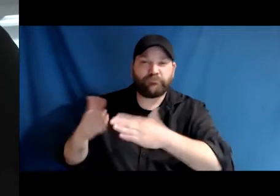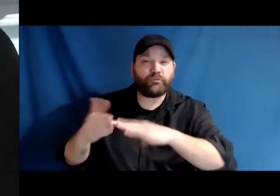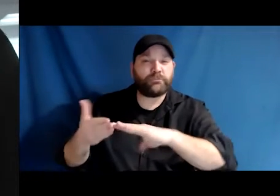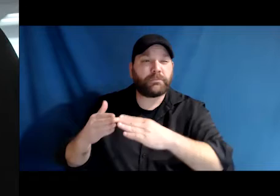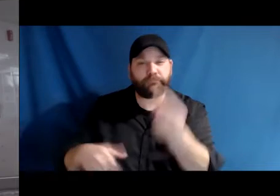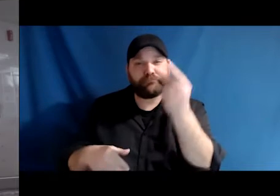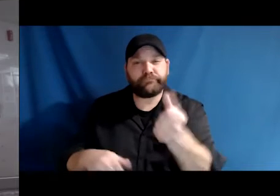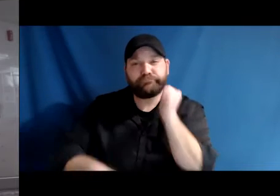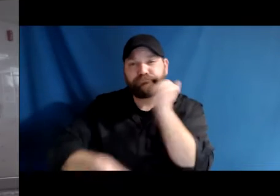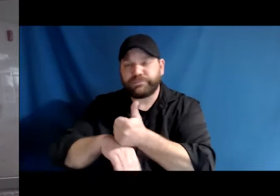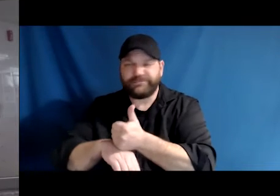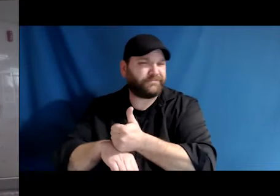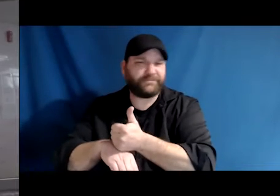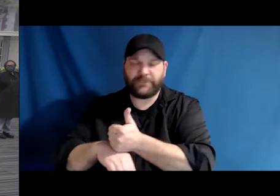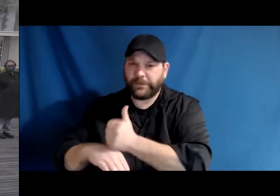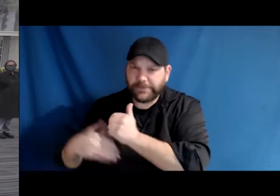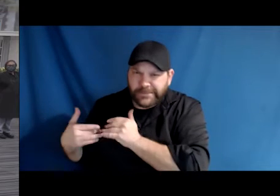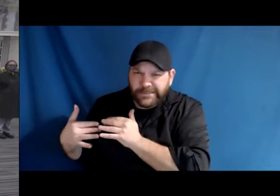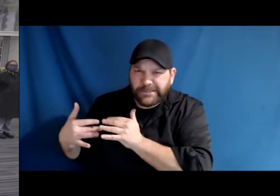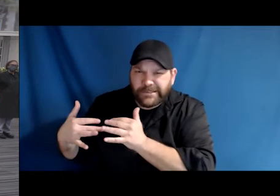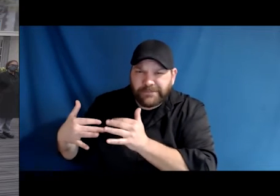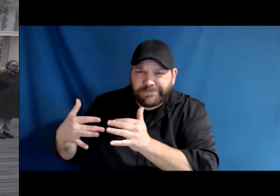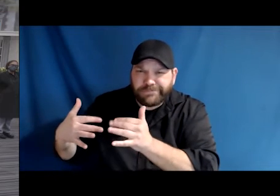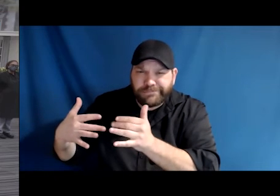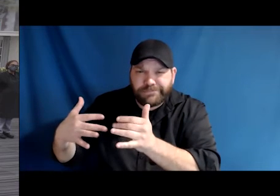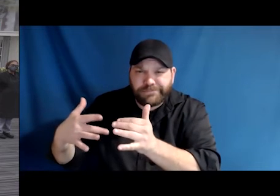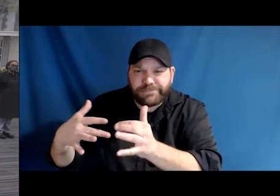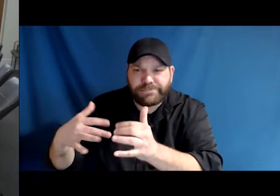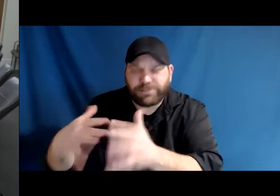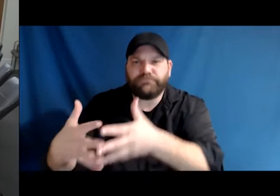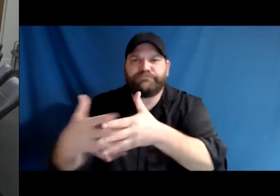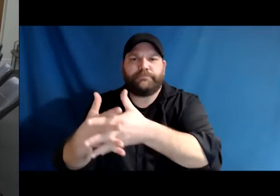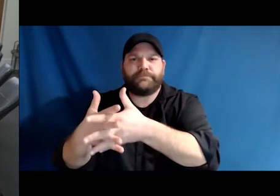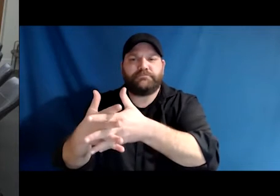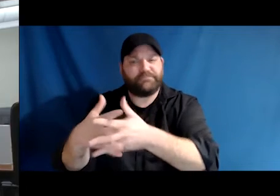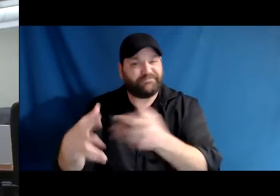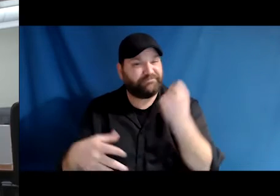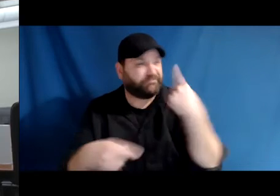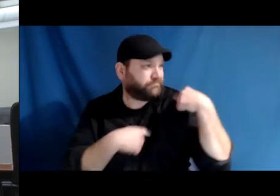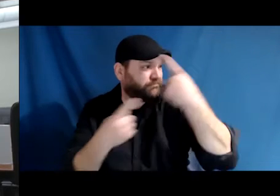Together we faced the challenges of the past year head on, and it made our community stronger.